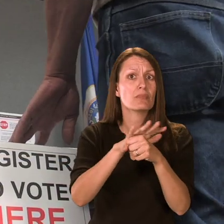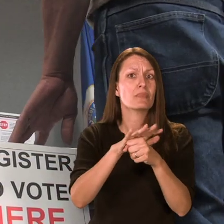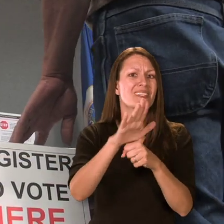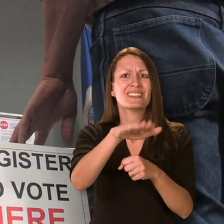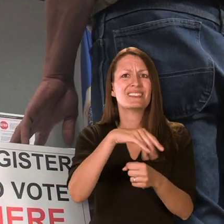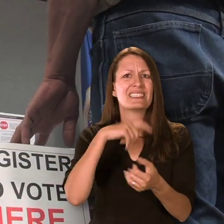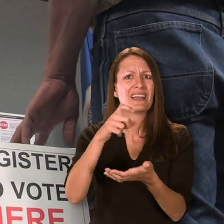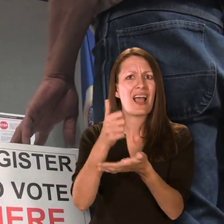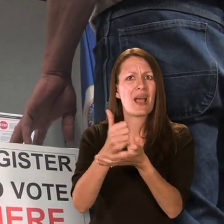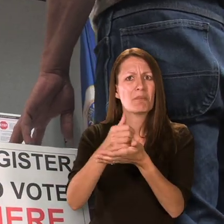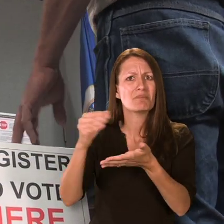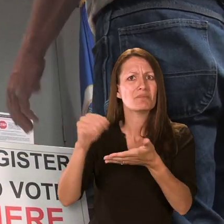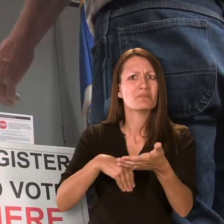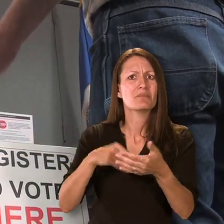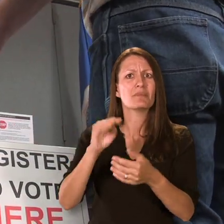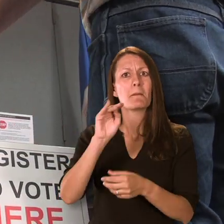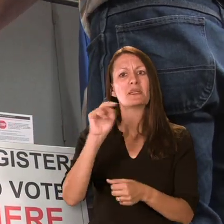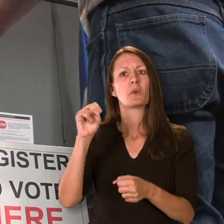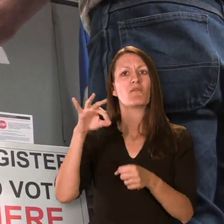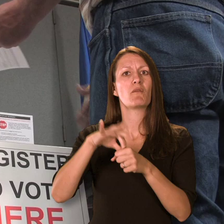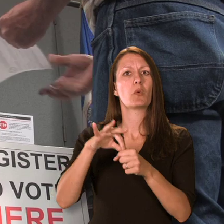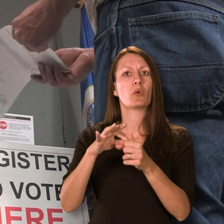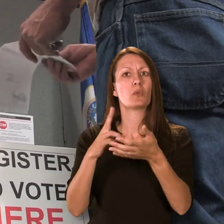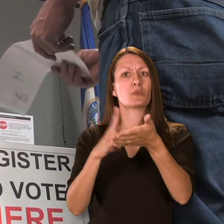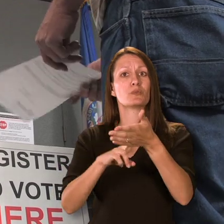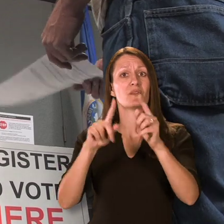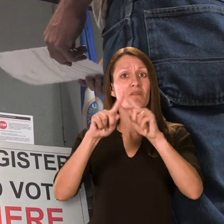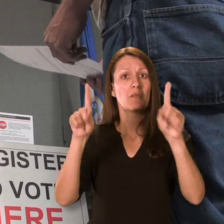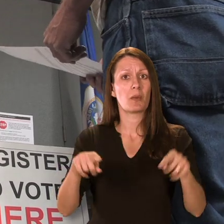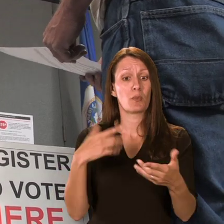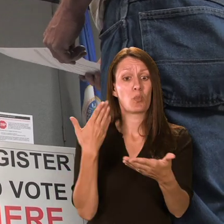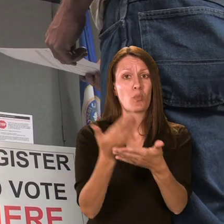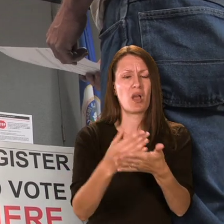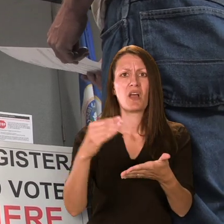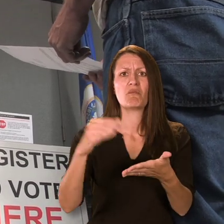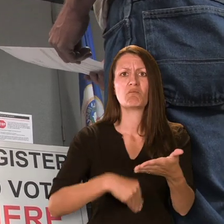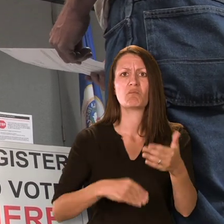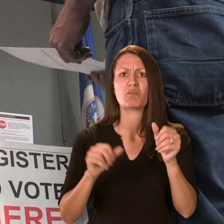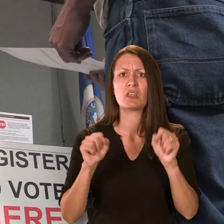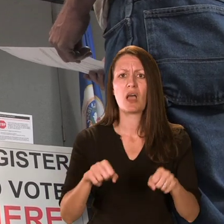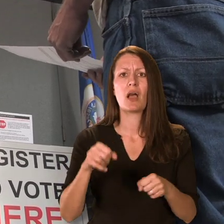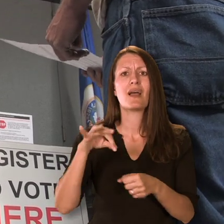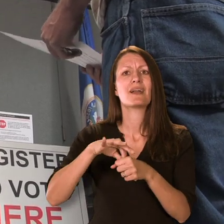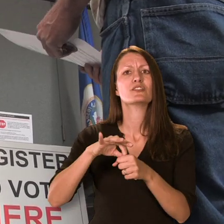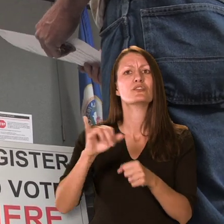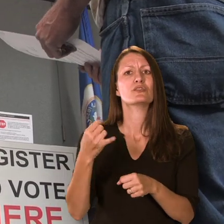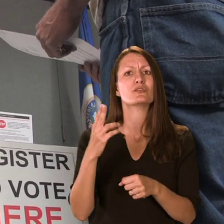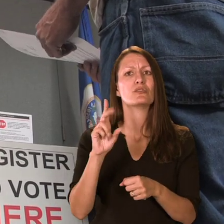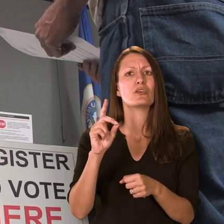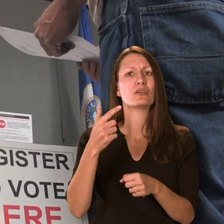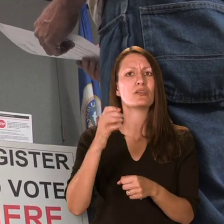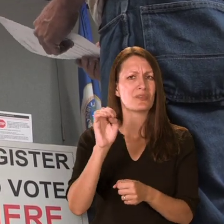a Minnesota Voter Registration form at the poll.